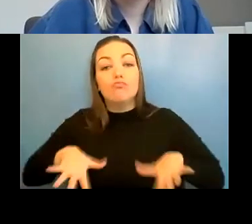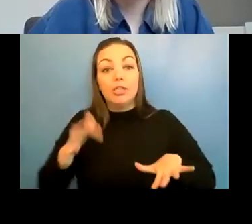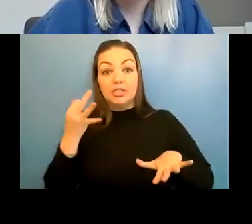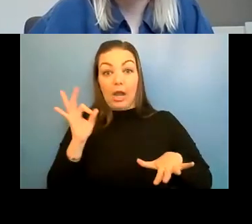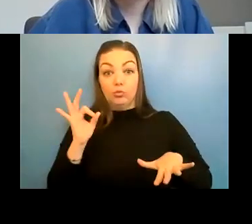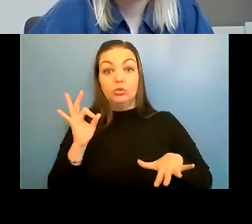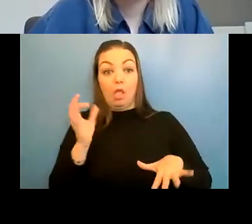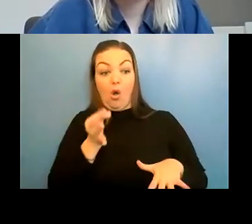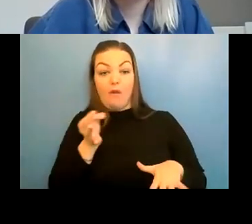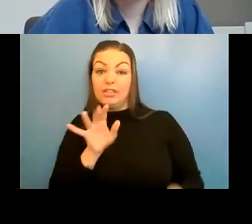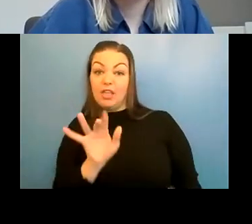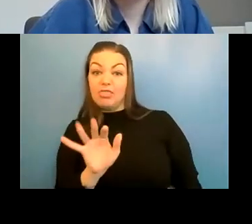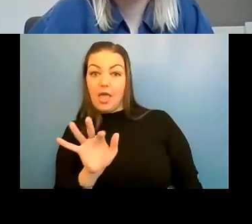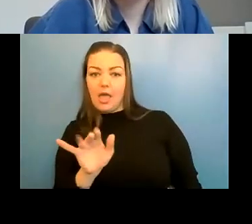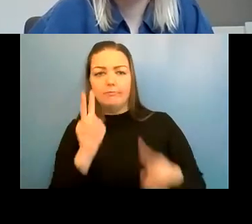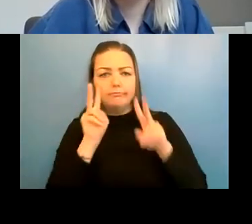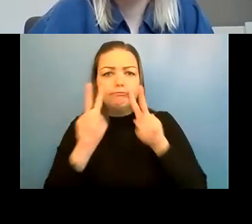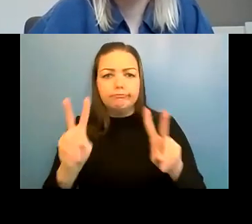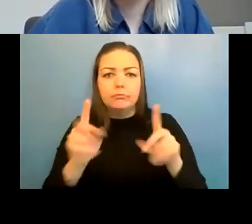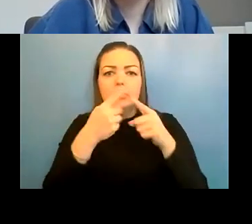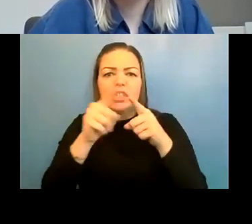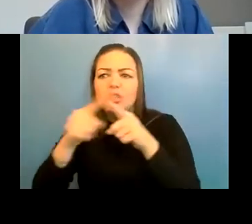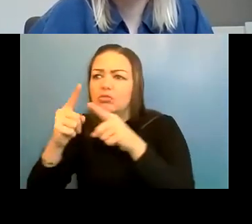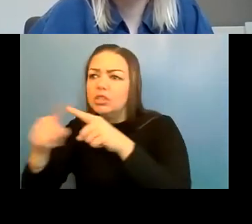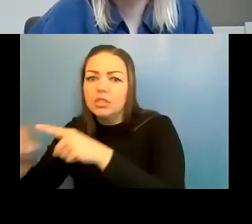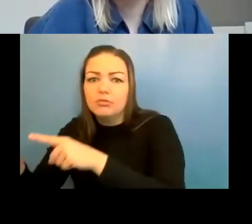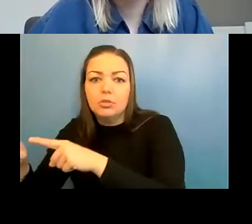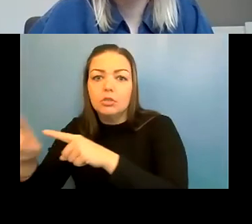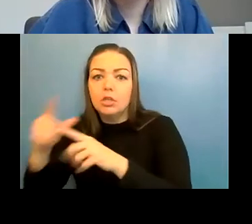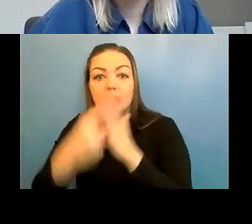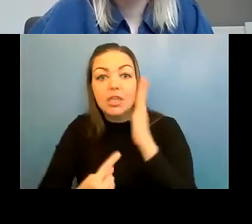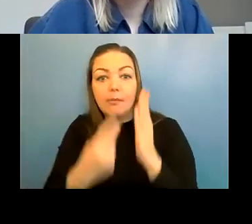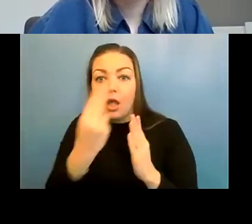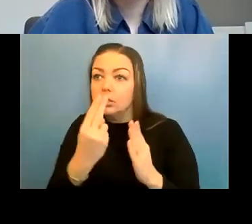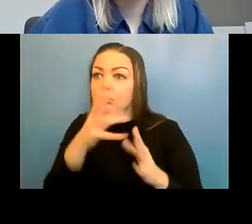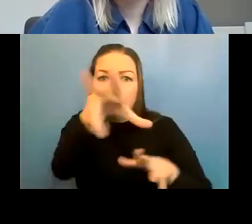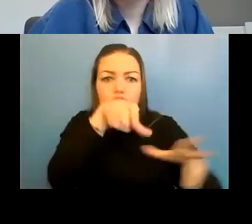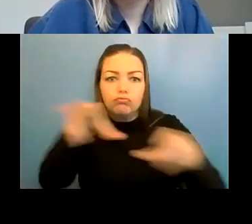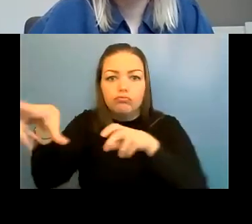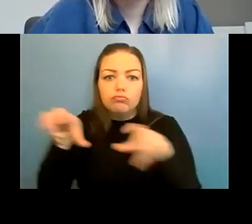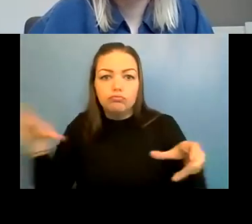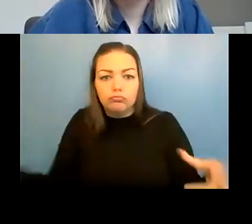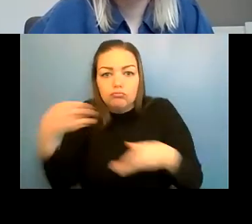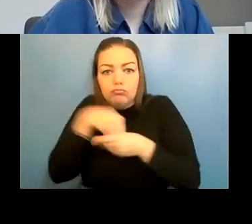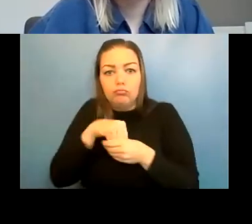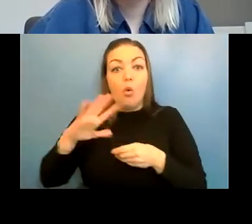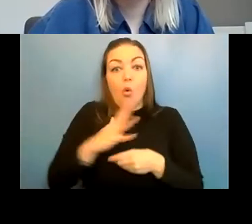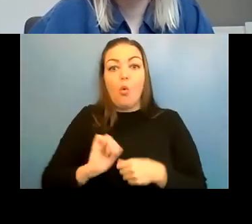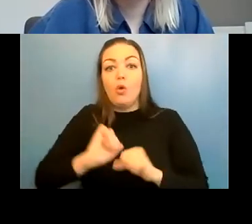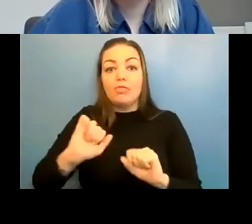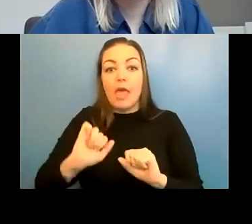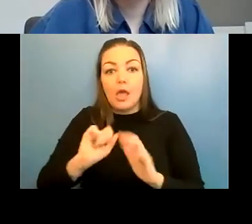looked across all of its different programmes and started to work with disabled artists on all of those programmes.